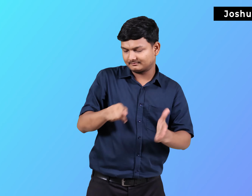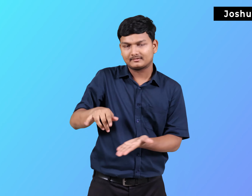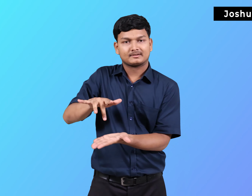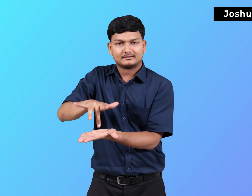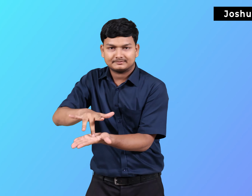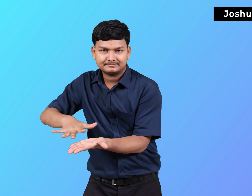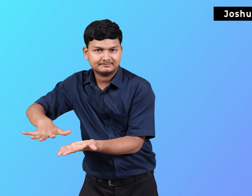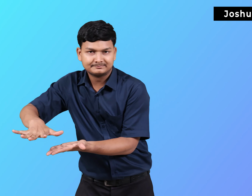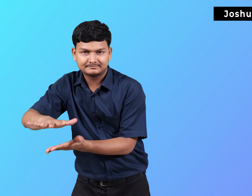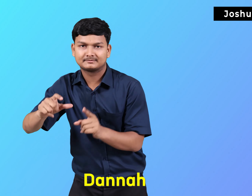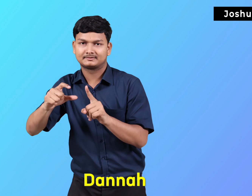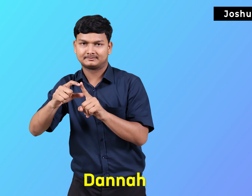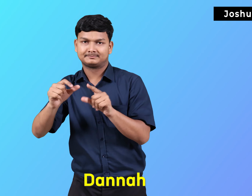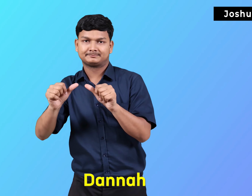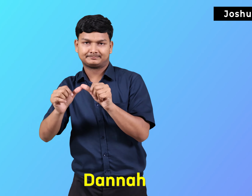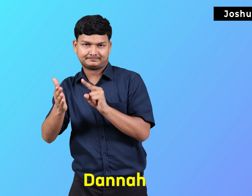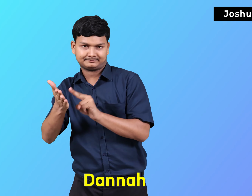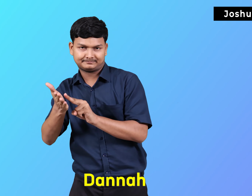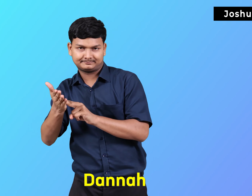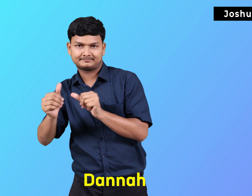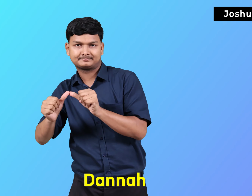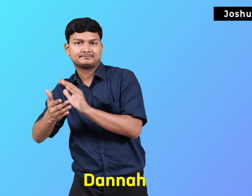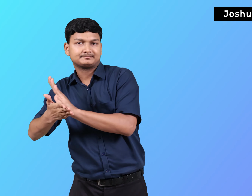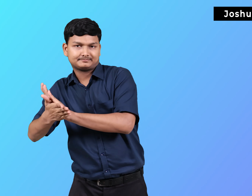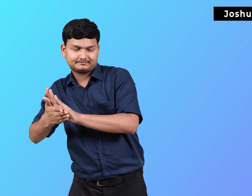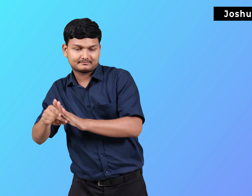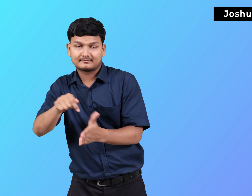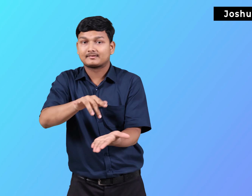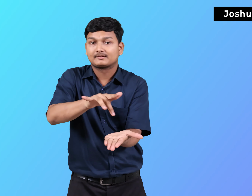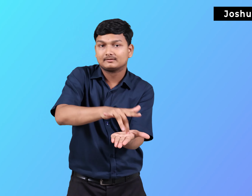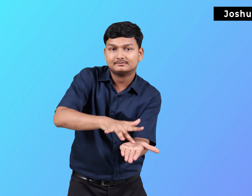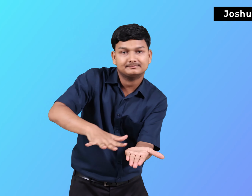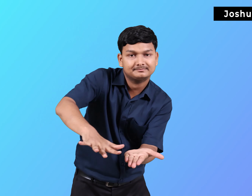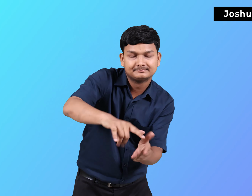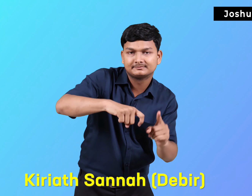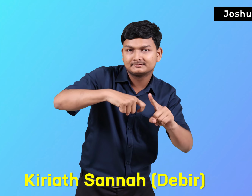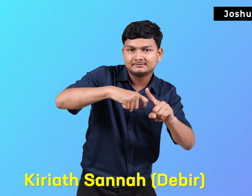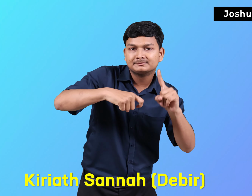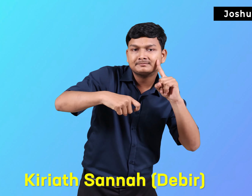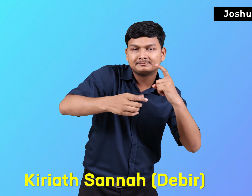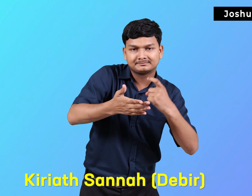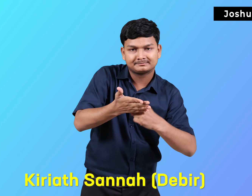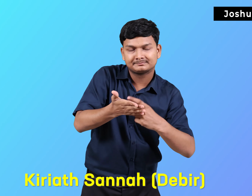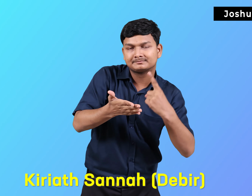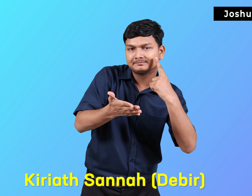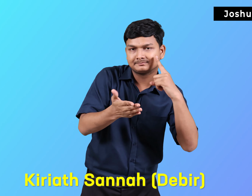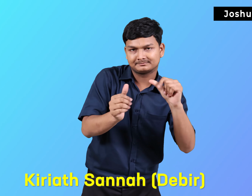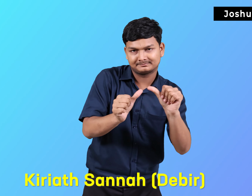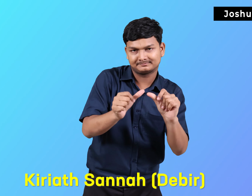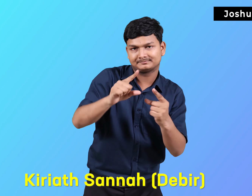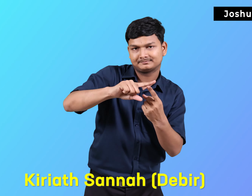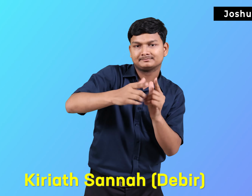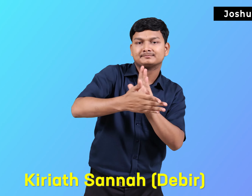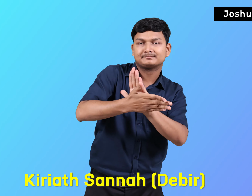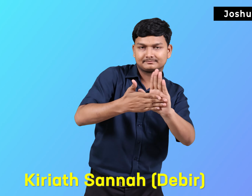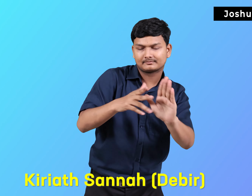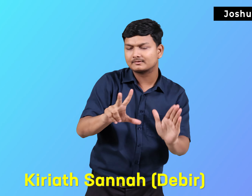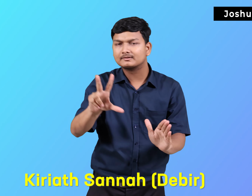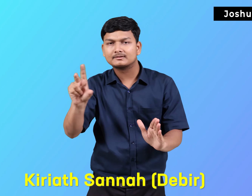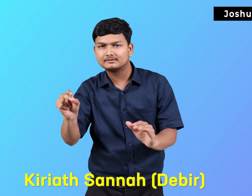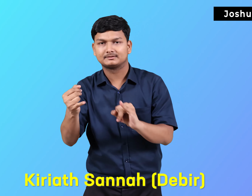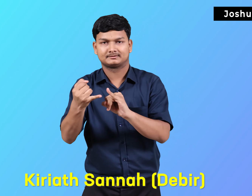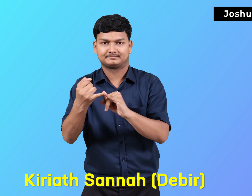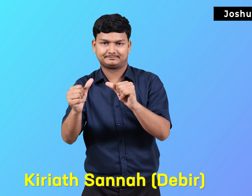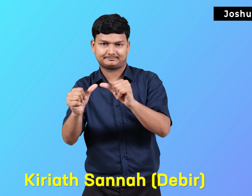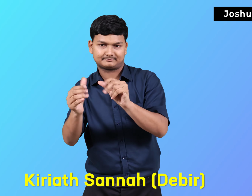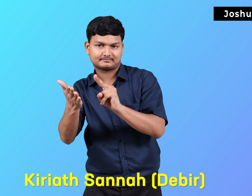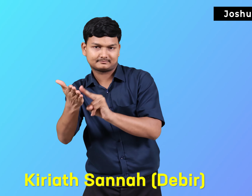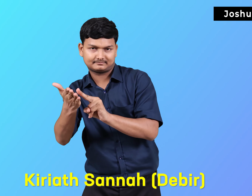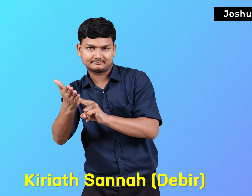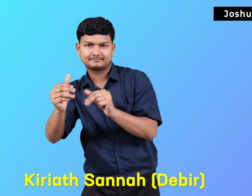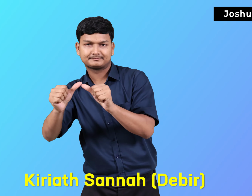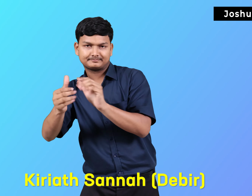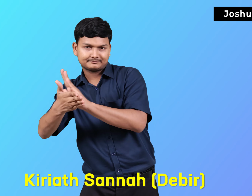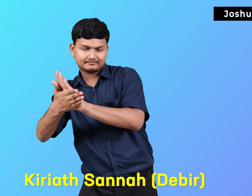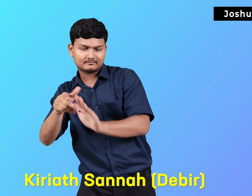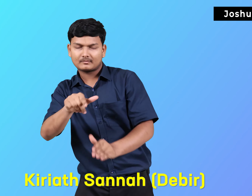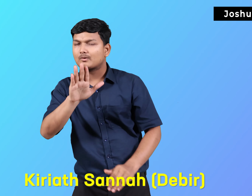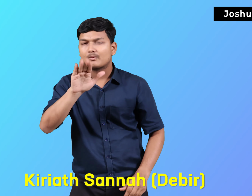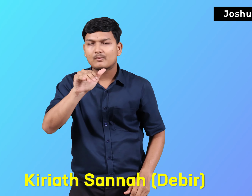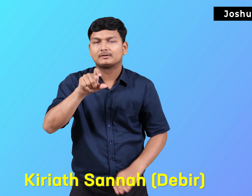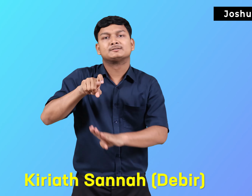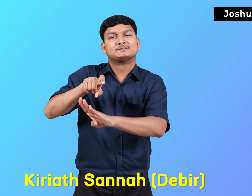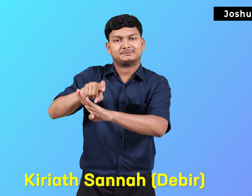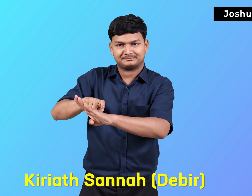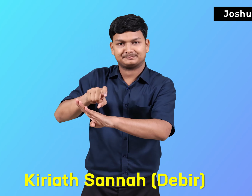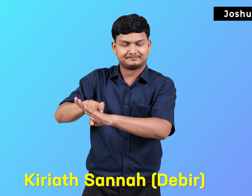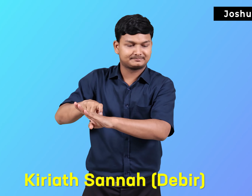Dannah, Kiriath Sannah (Debir),